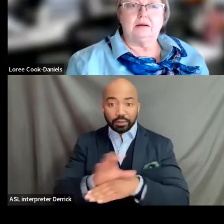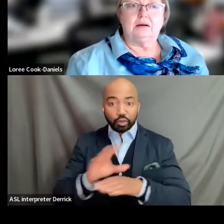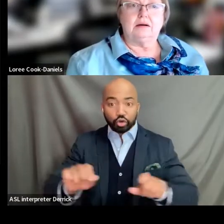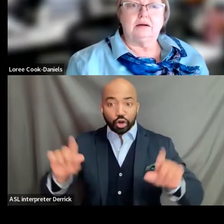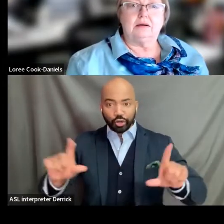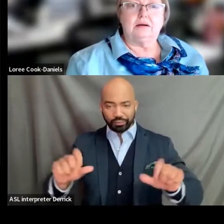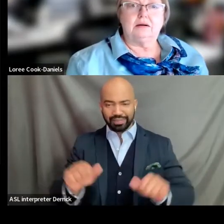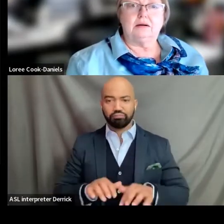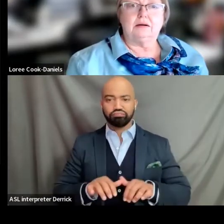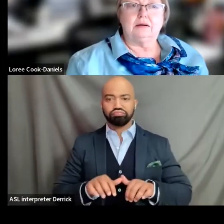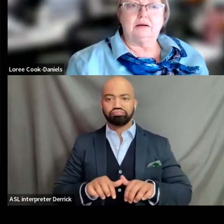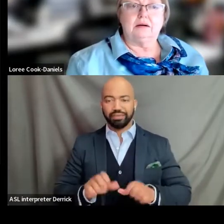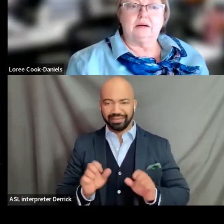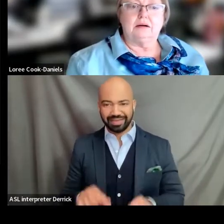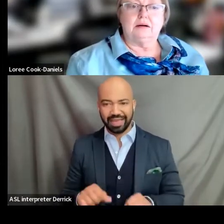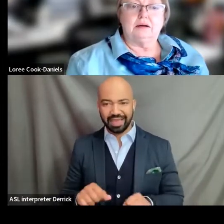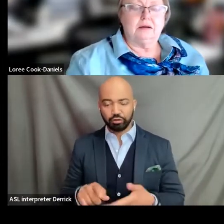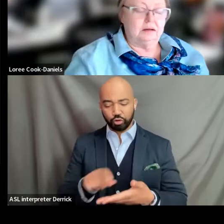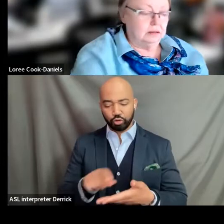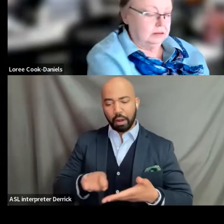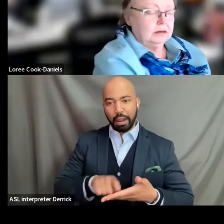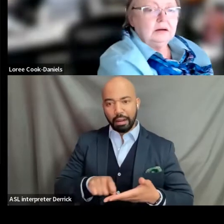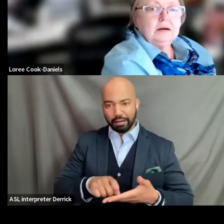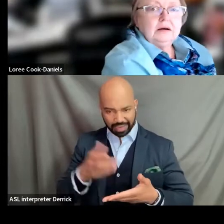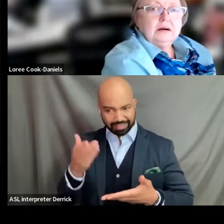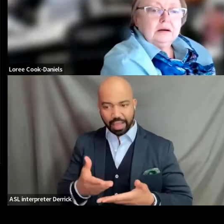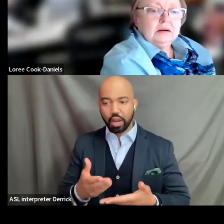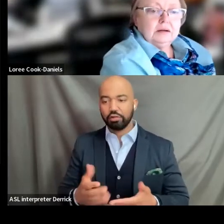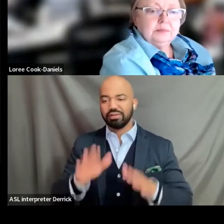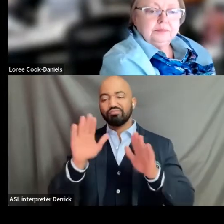that would be helpful for you to participate in that piece.